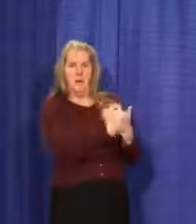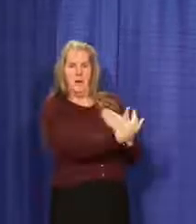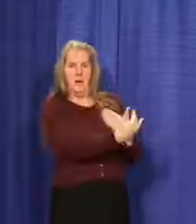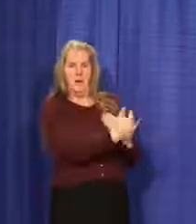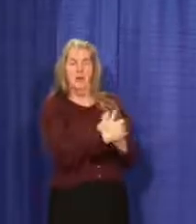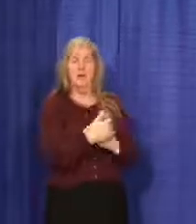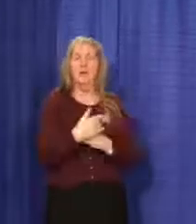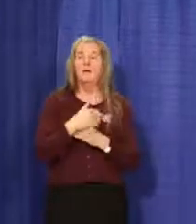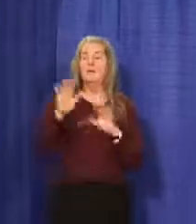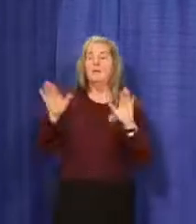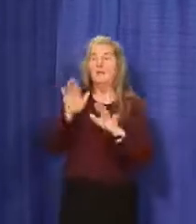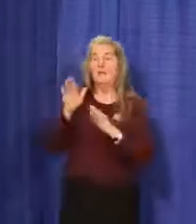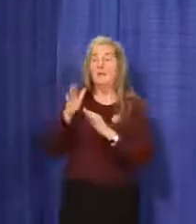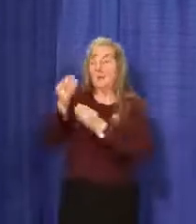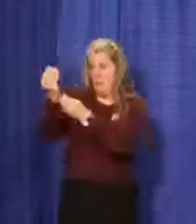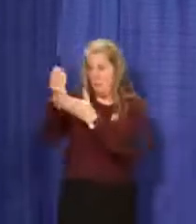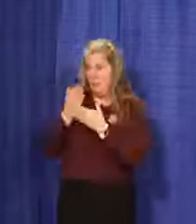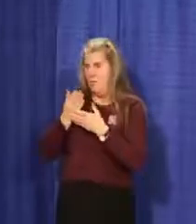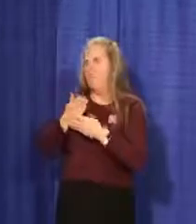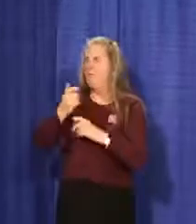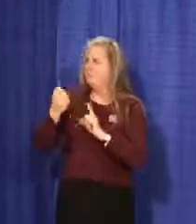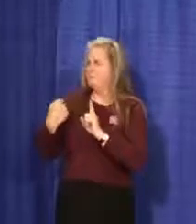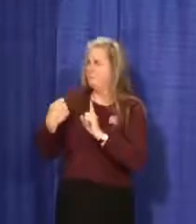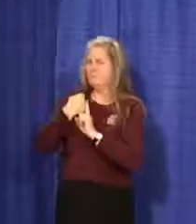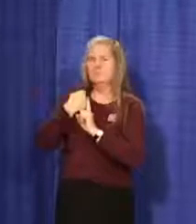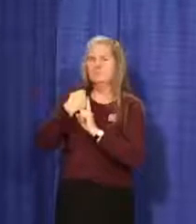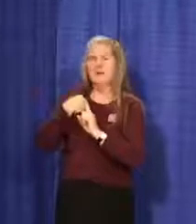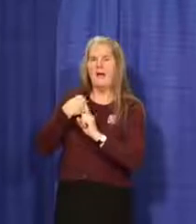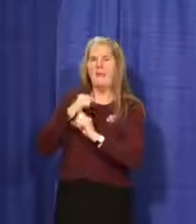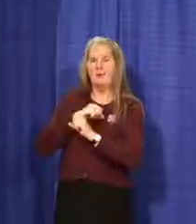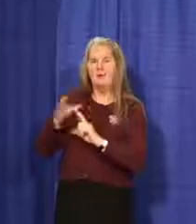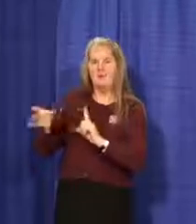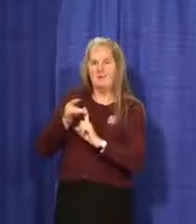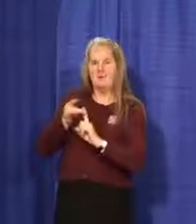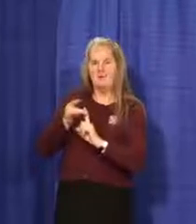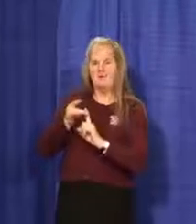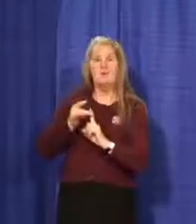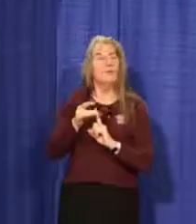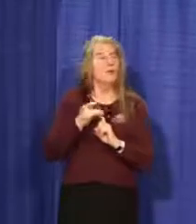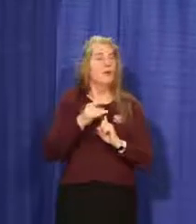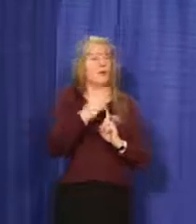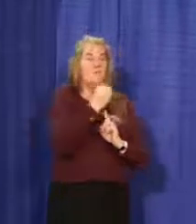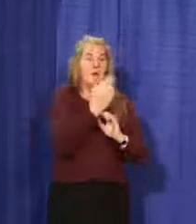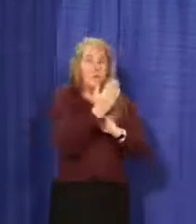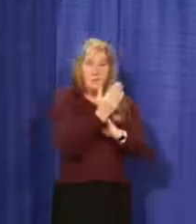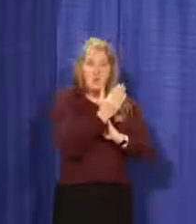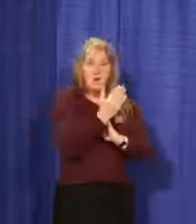Sunday, by Monday morning, Yukon commendable disease control had done all the contact tracing